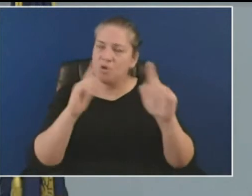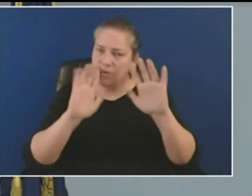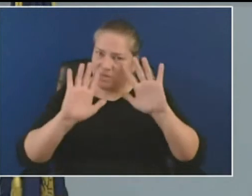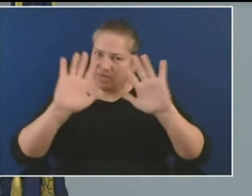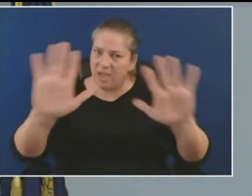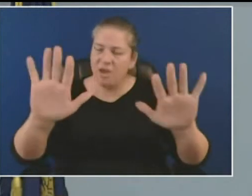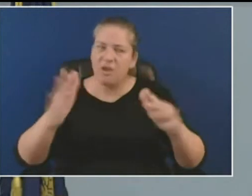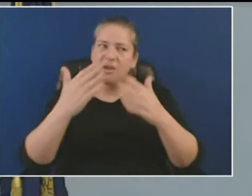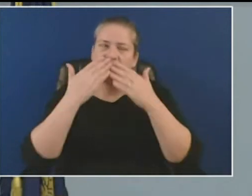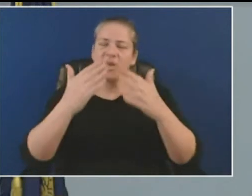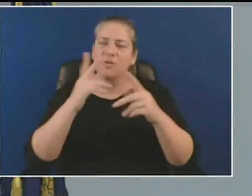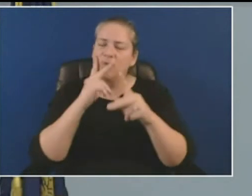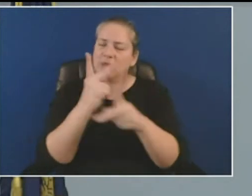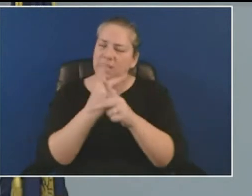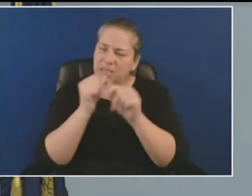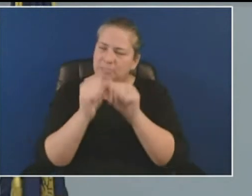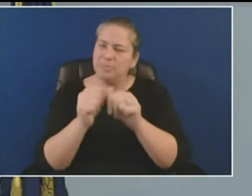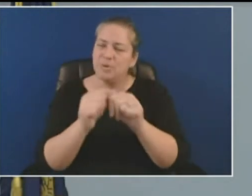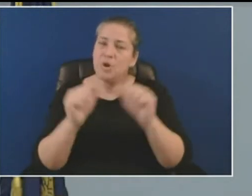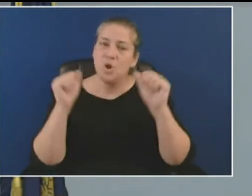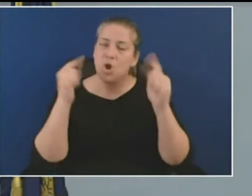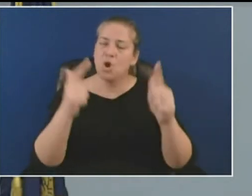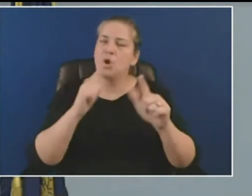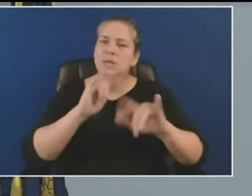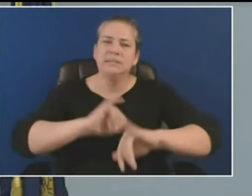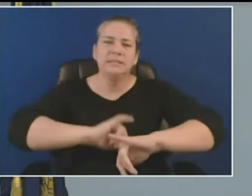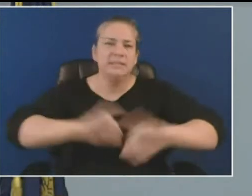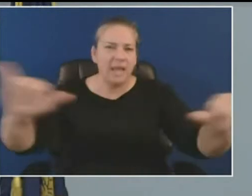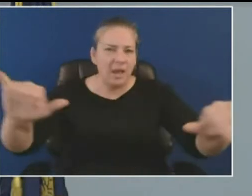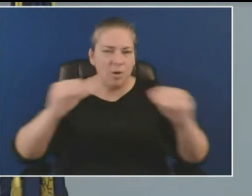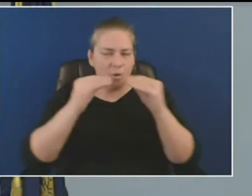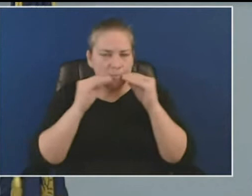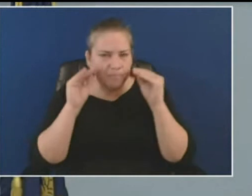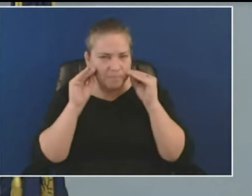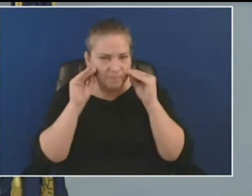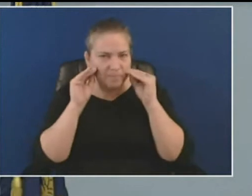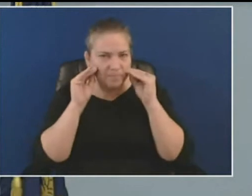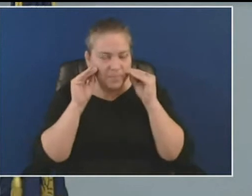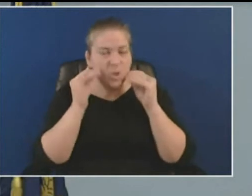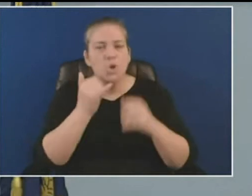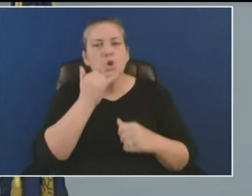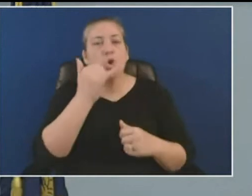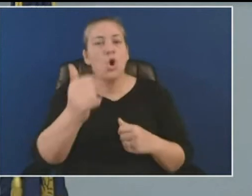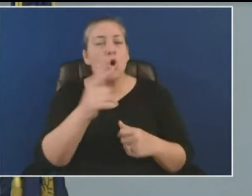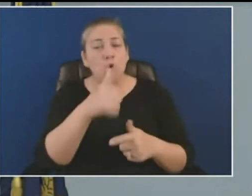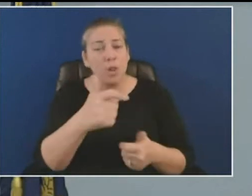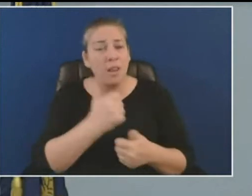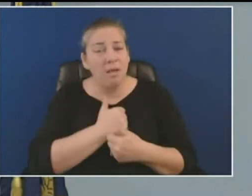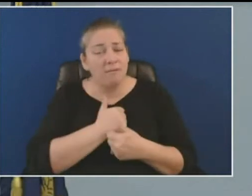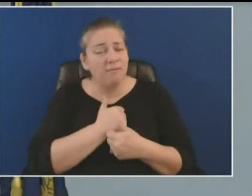Everybody stay off the roads called the people that you love tell him that you love him pray for